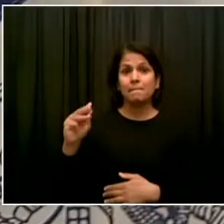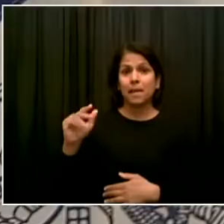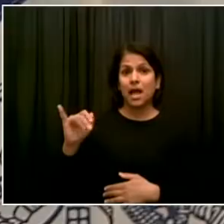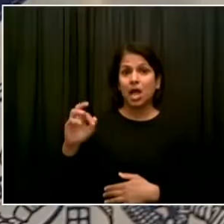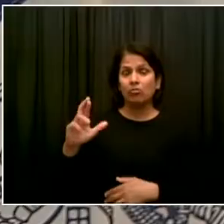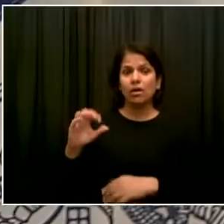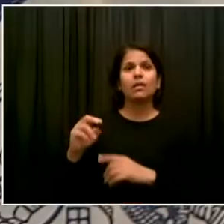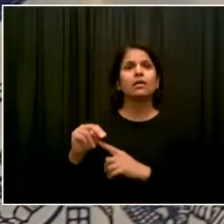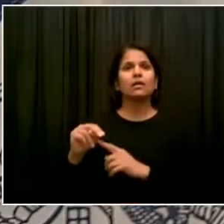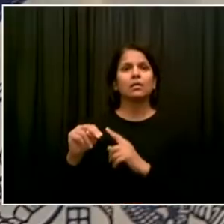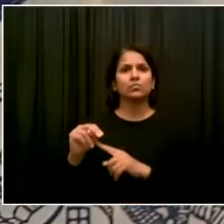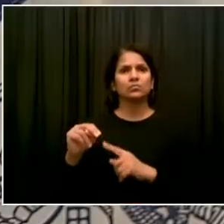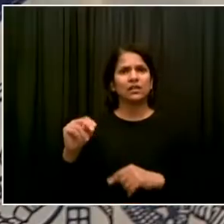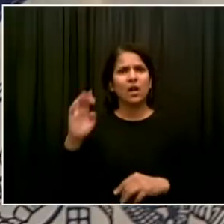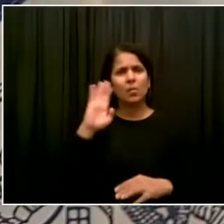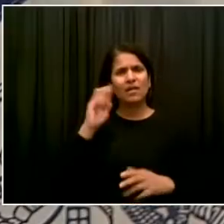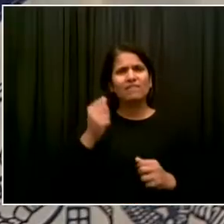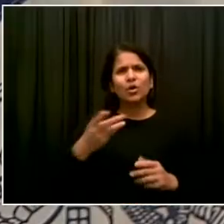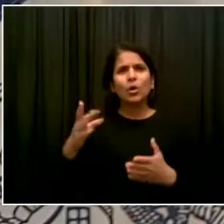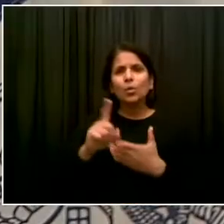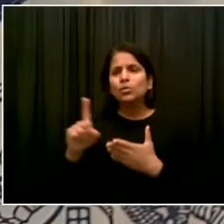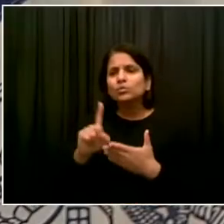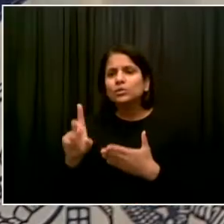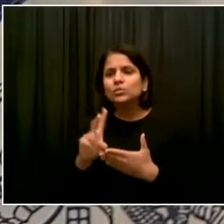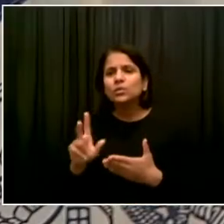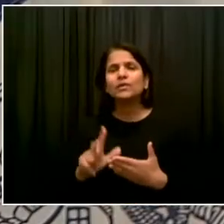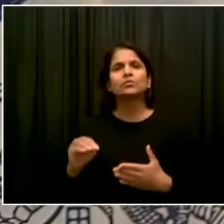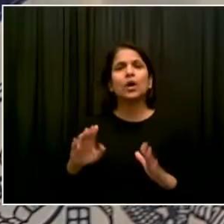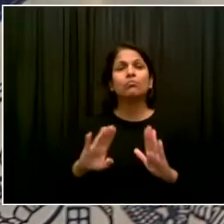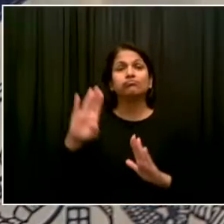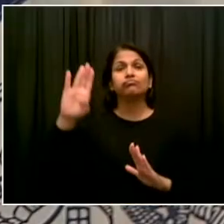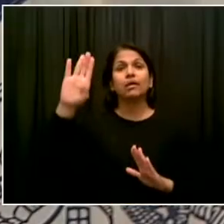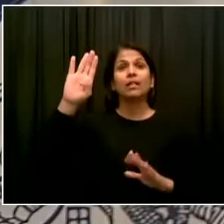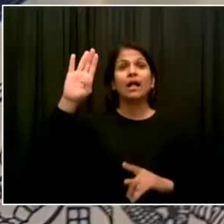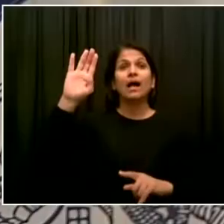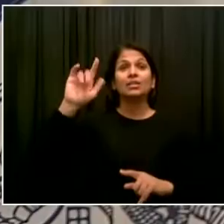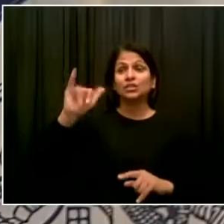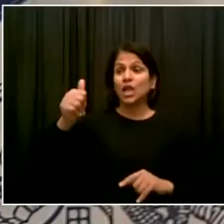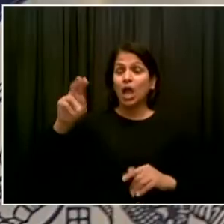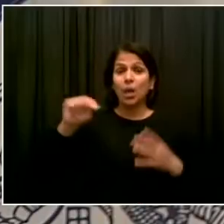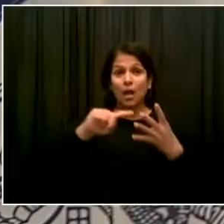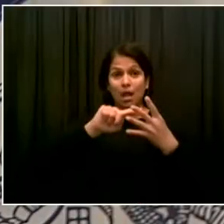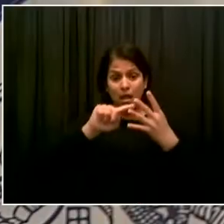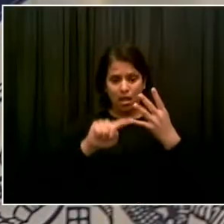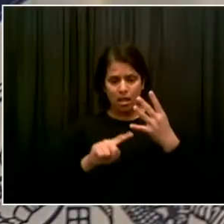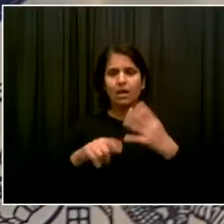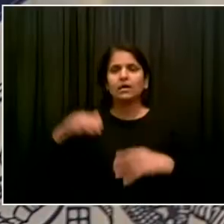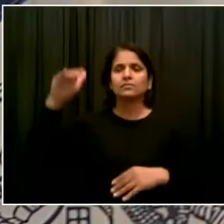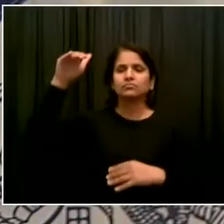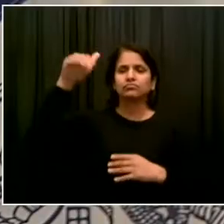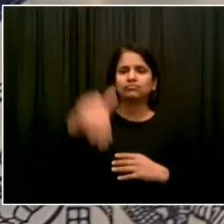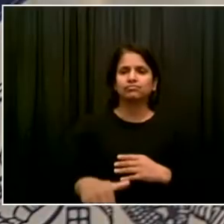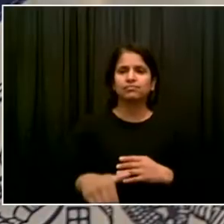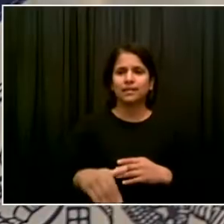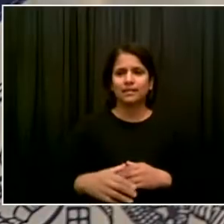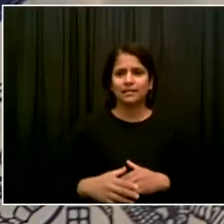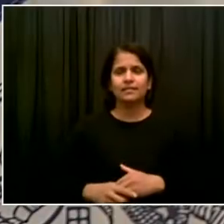TRYING TO HONE WHERE WE ARE GOING? MY SUMMARY IS THIS. OMICRON, CHALLENGING FEW WEEKS THEN